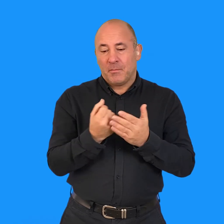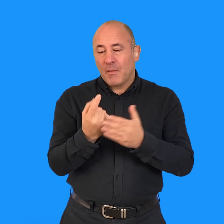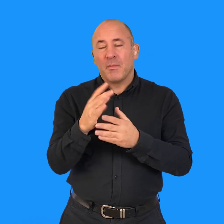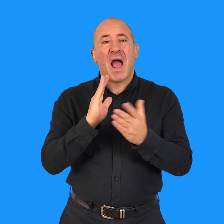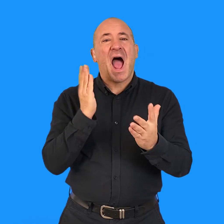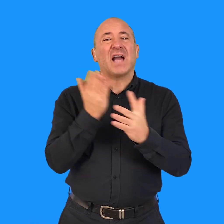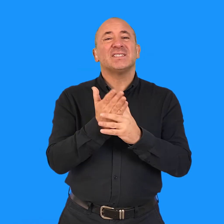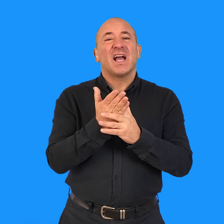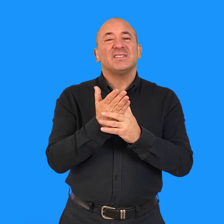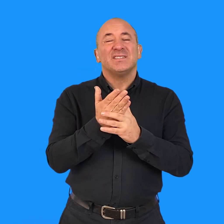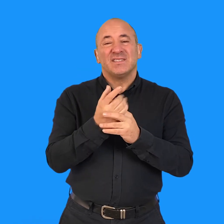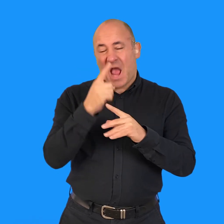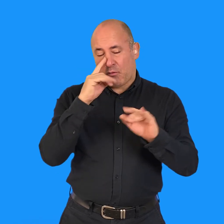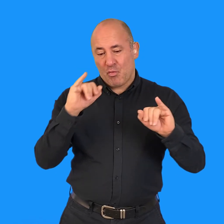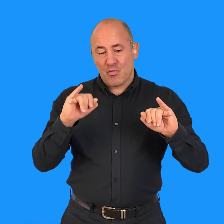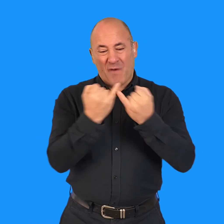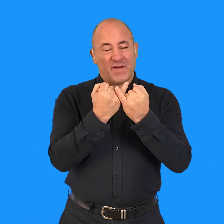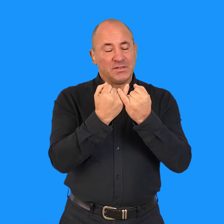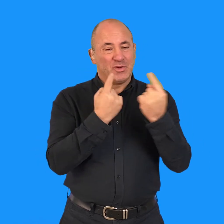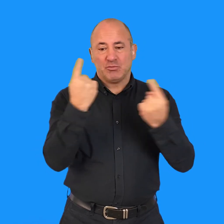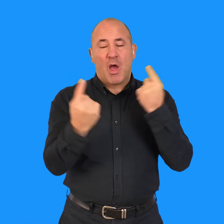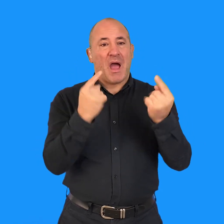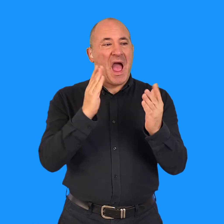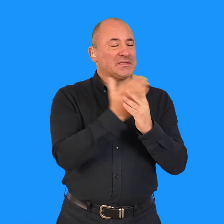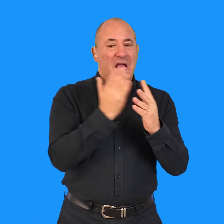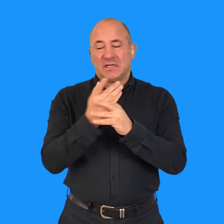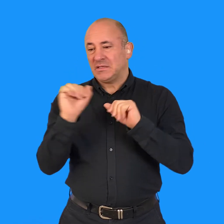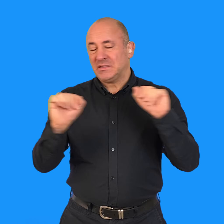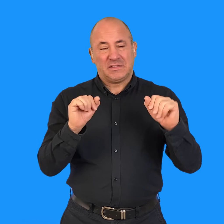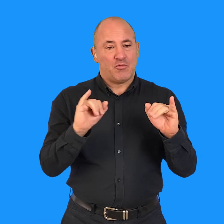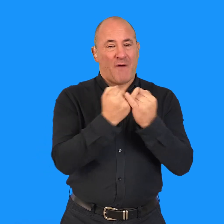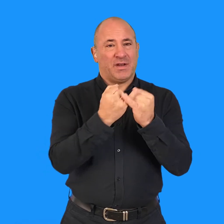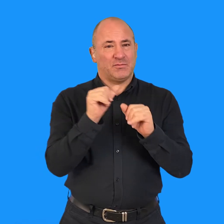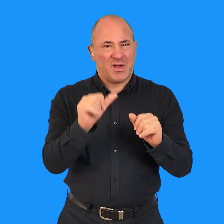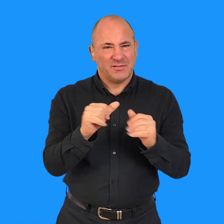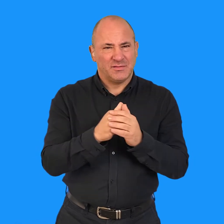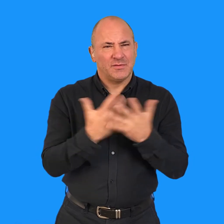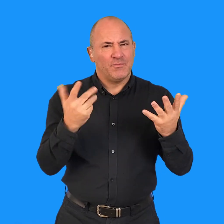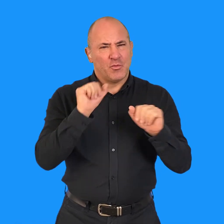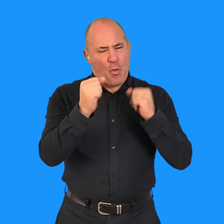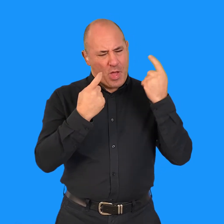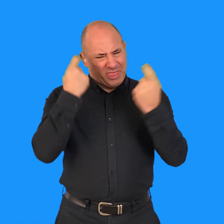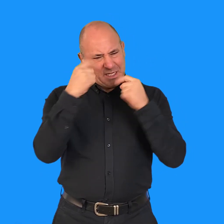that occasionally, access needs actually bring conflict with each other.